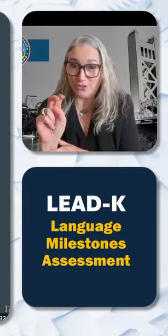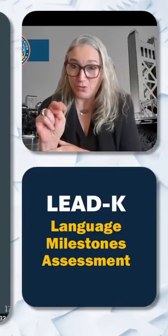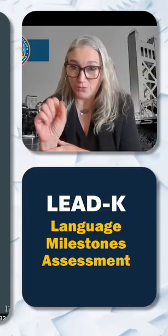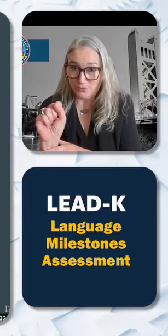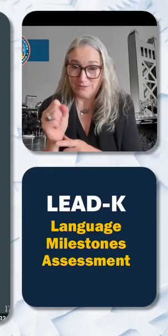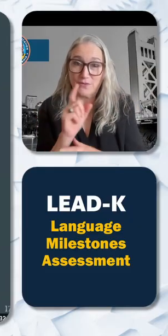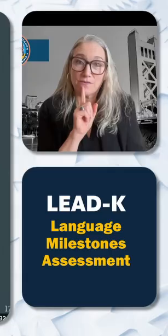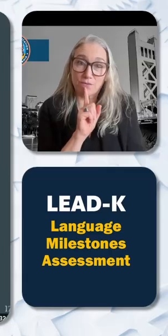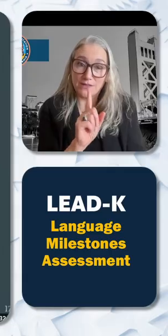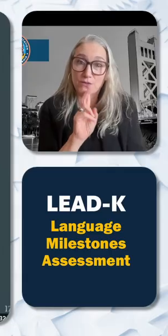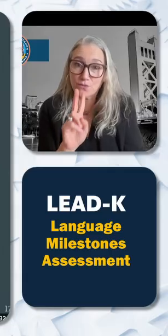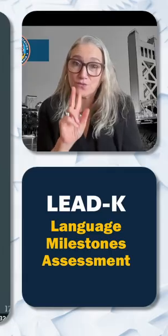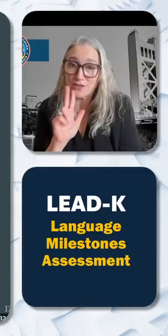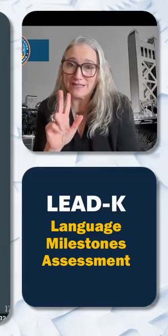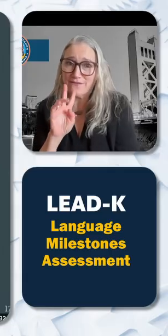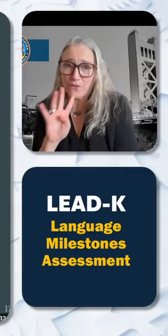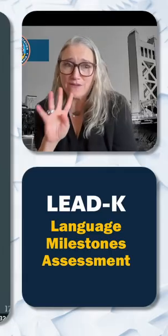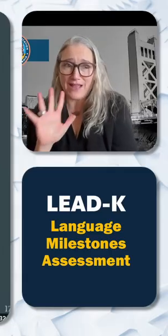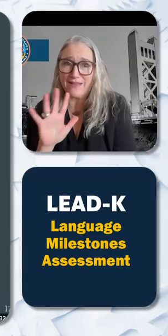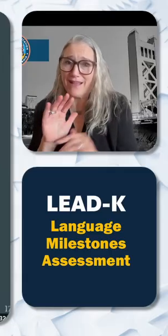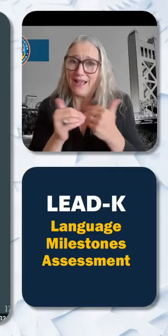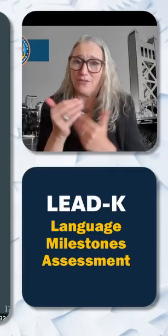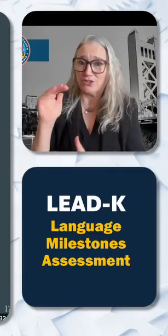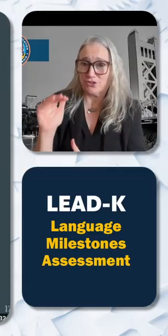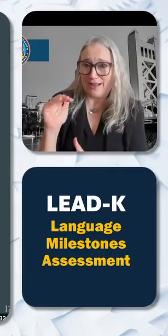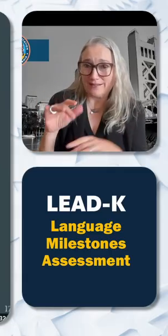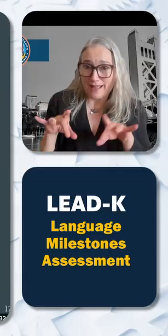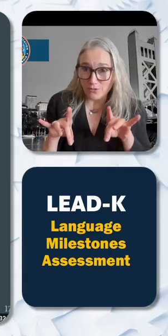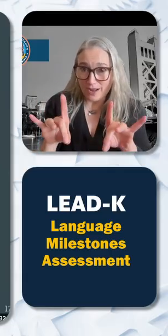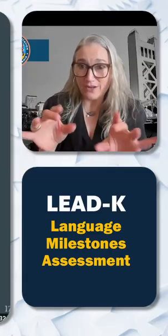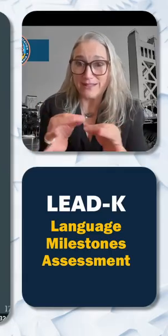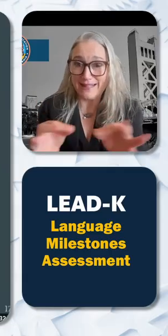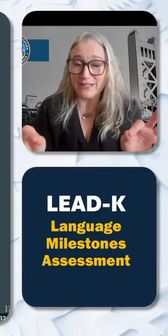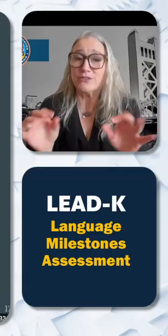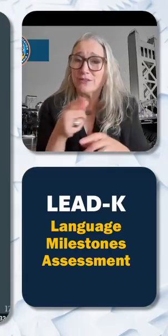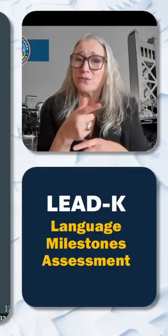This aligns. with the language milestones at different ages of 1, 2, 3, and 4,